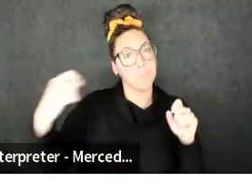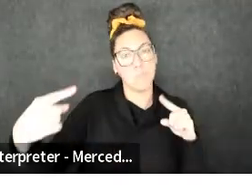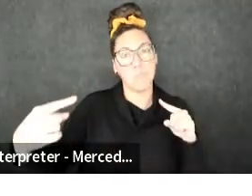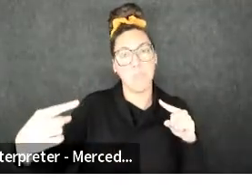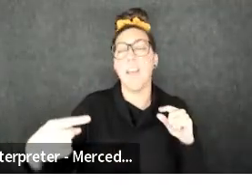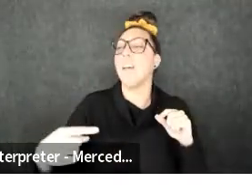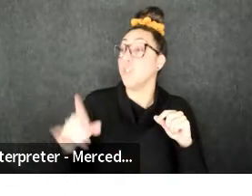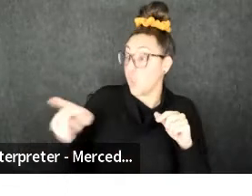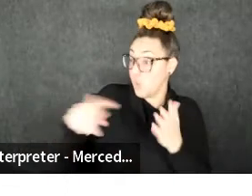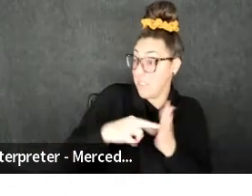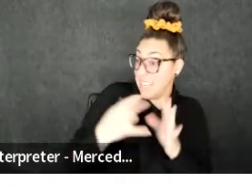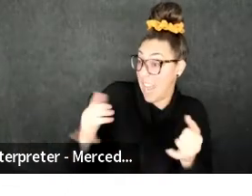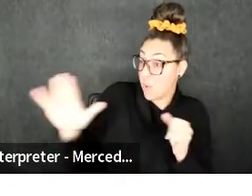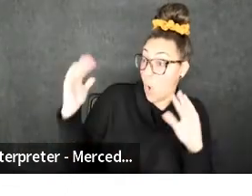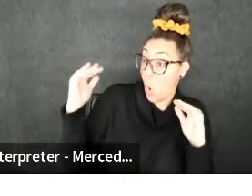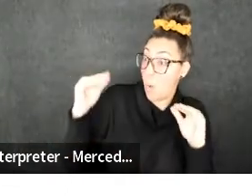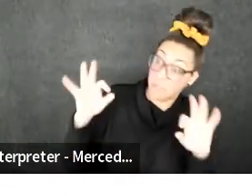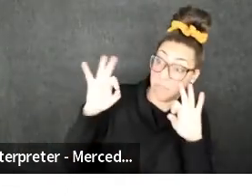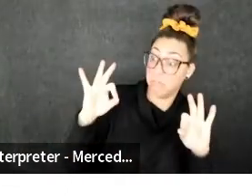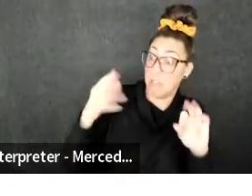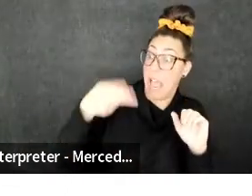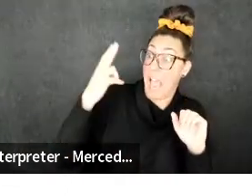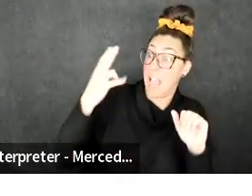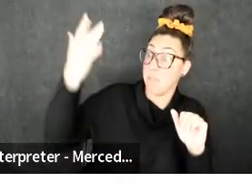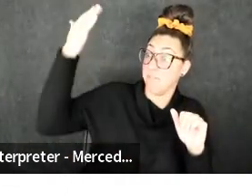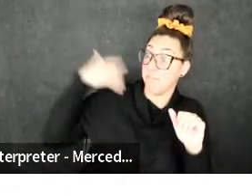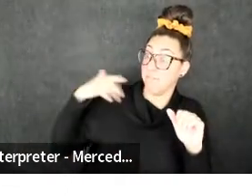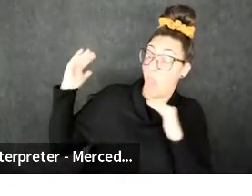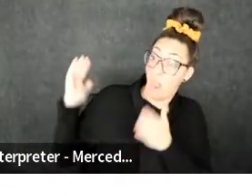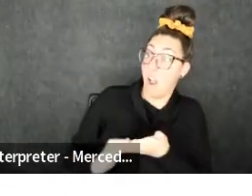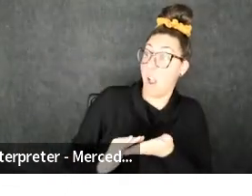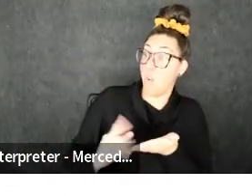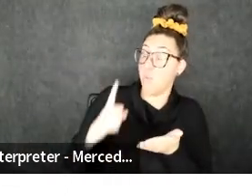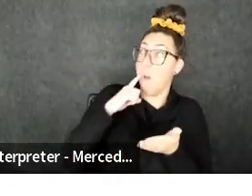but you were able to see maybe where your thought patterns were as a student.